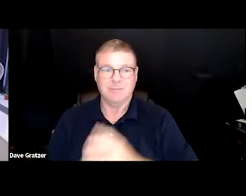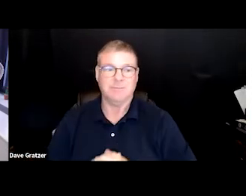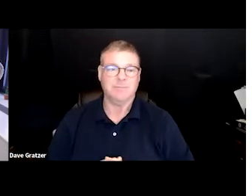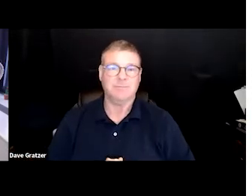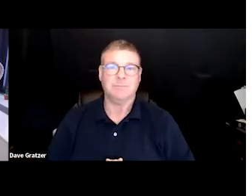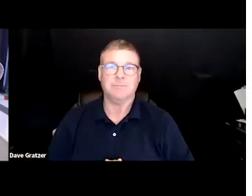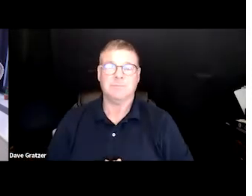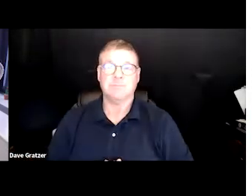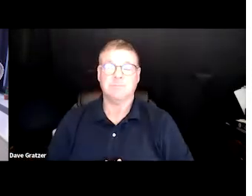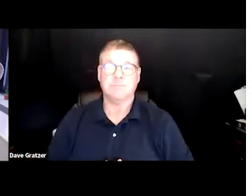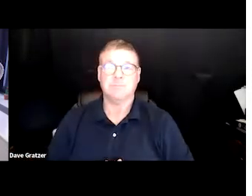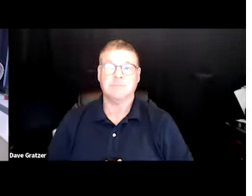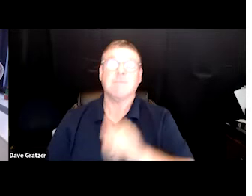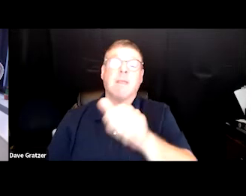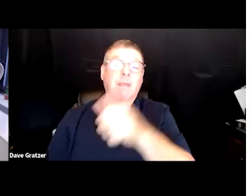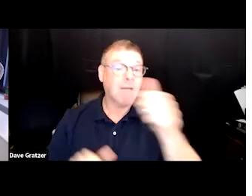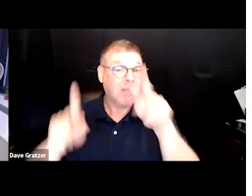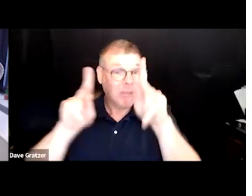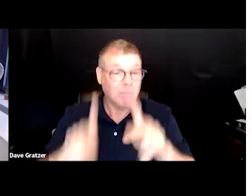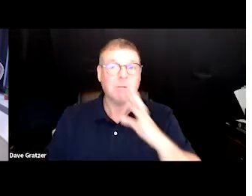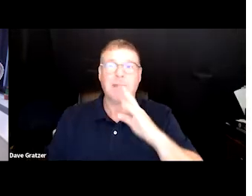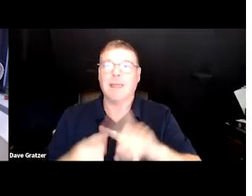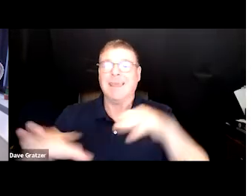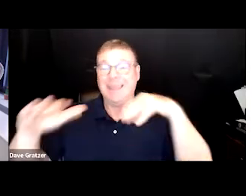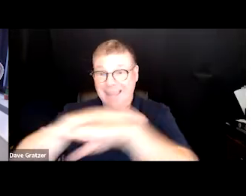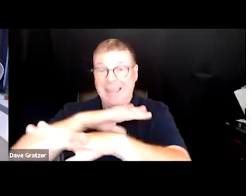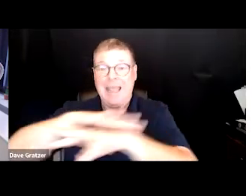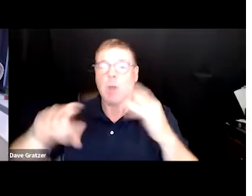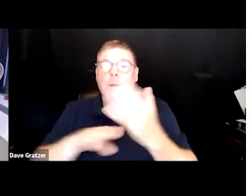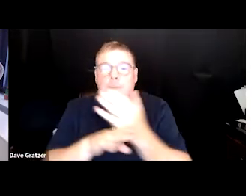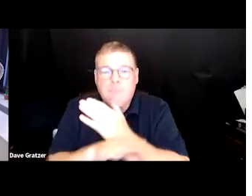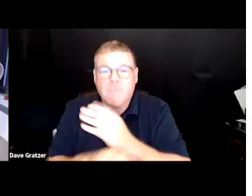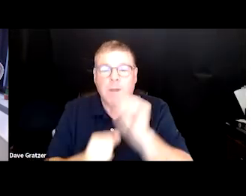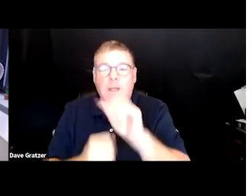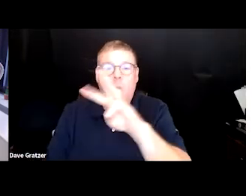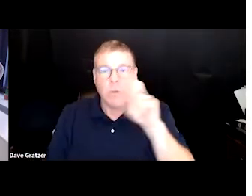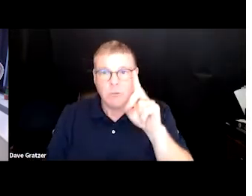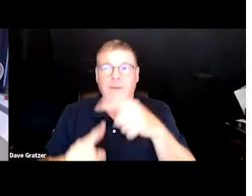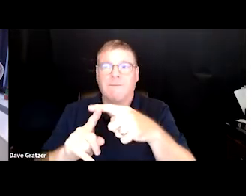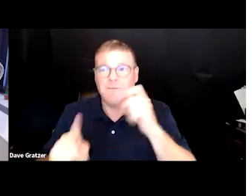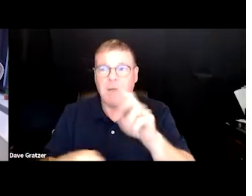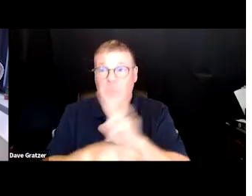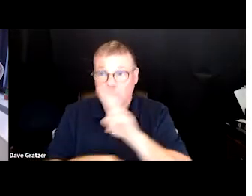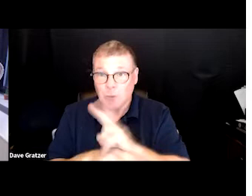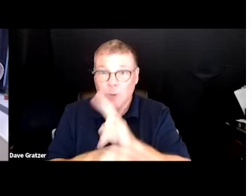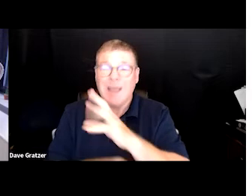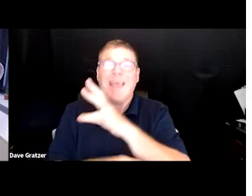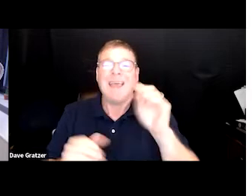Another participant said, "They're in and out before we can safely manage their withdrawing from polysubstance use and getting them initiated on a program